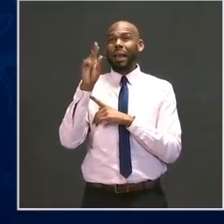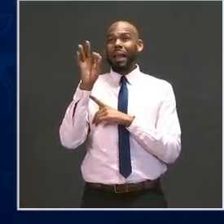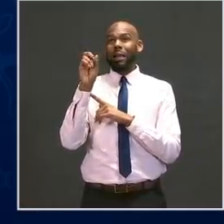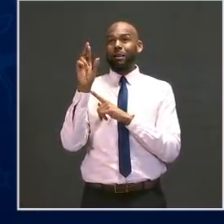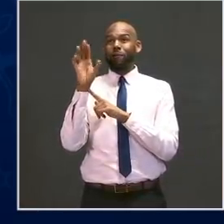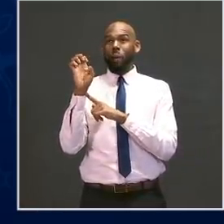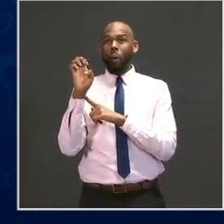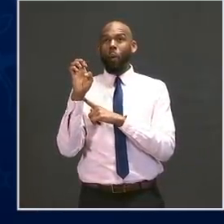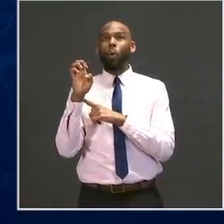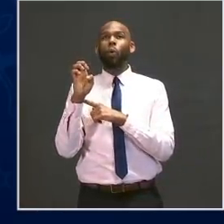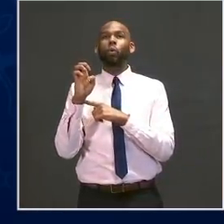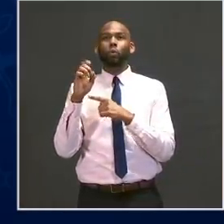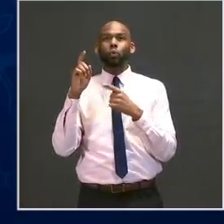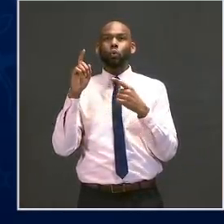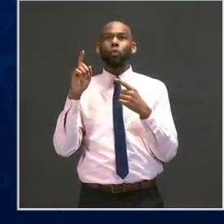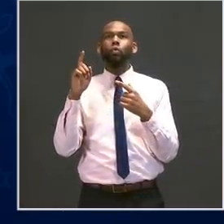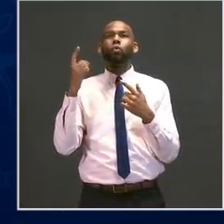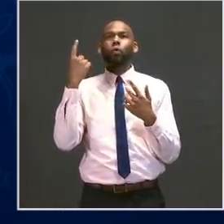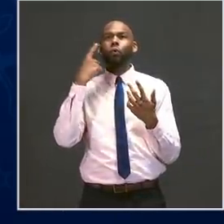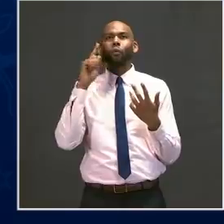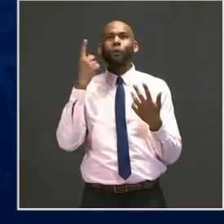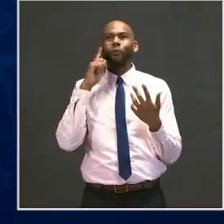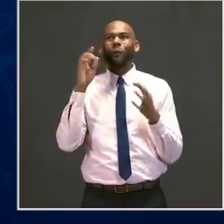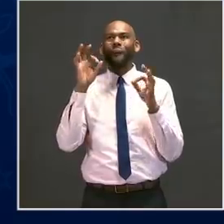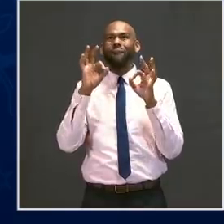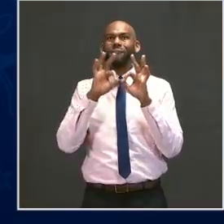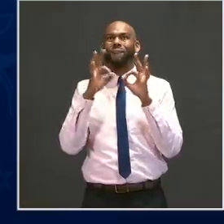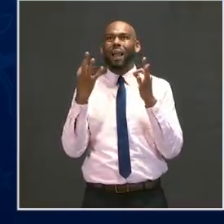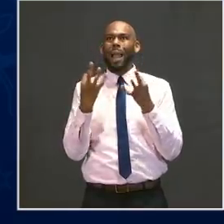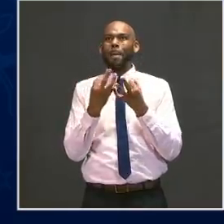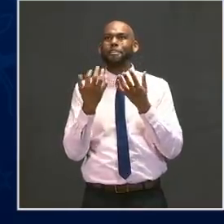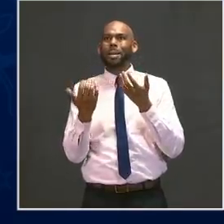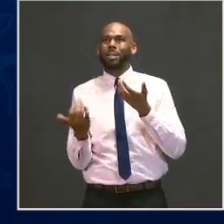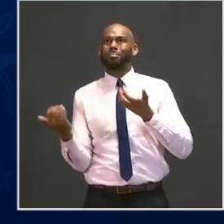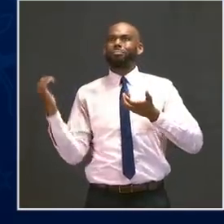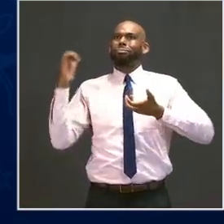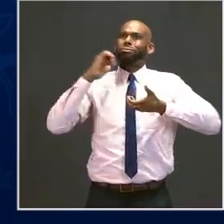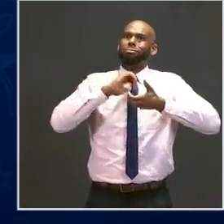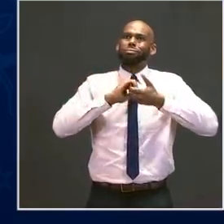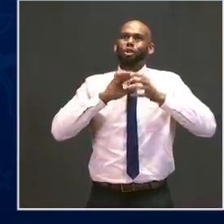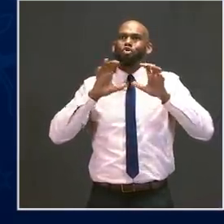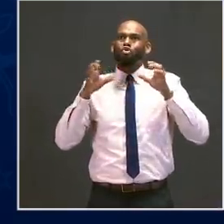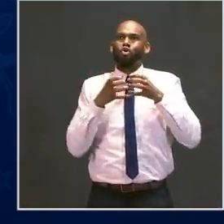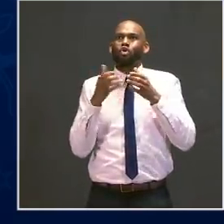I believe, 545 families that were separated under the prior zero-tolerance policy.